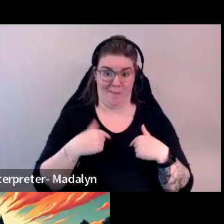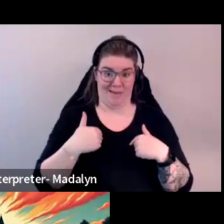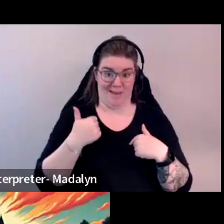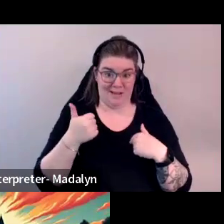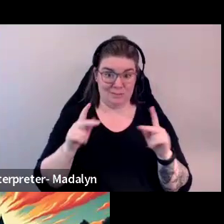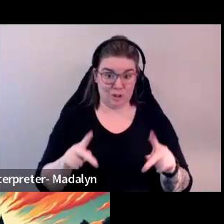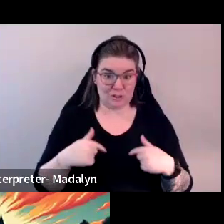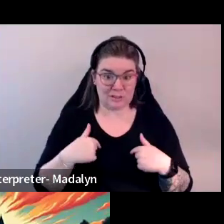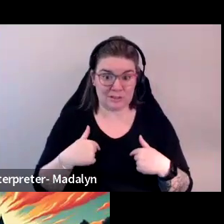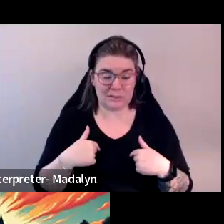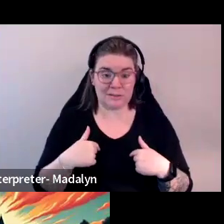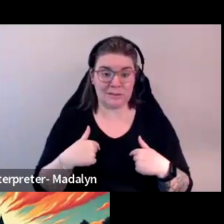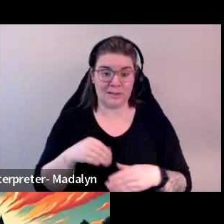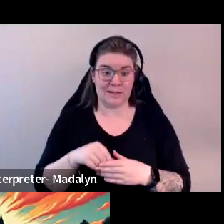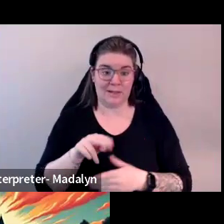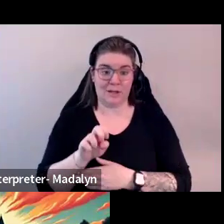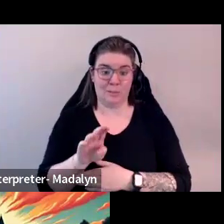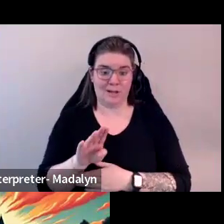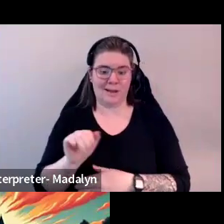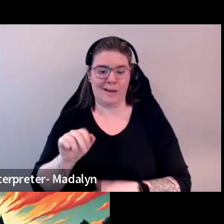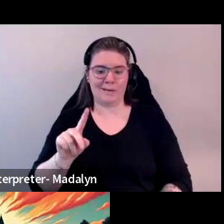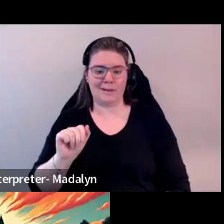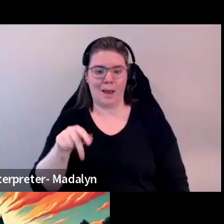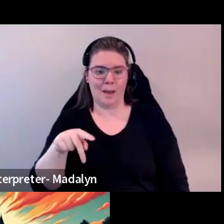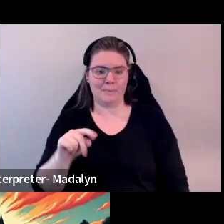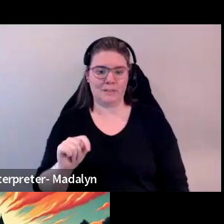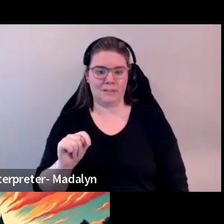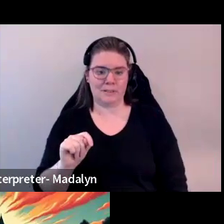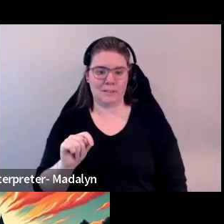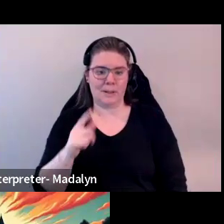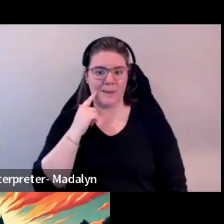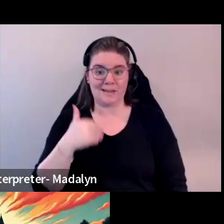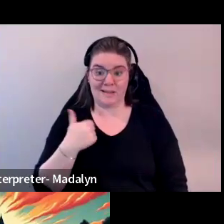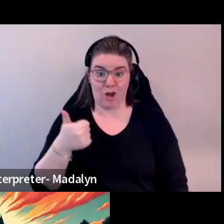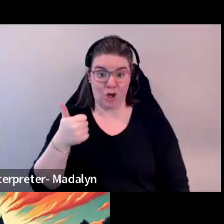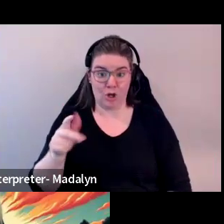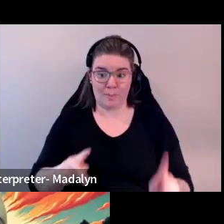Don Dew: in in Nebraska adapt right? Because younger people are not. Brooke Wilson (she/her): How old are you?